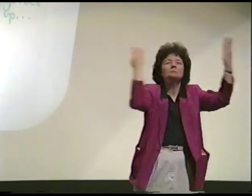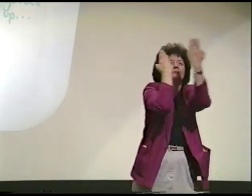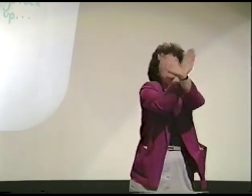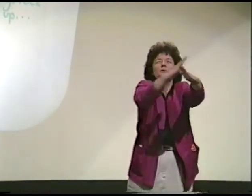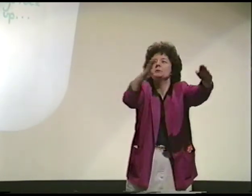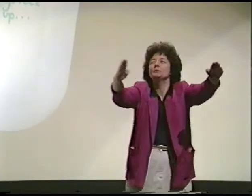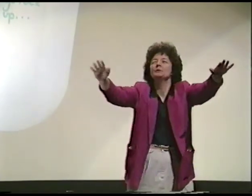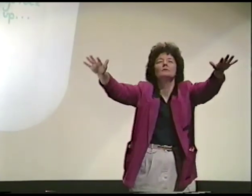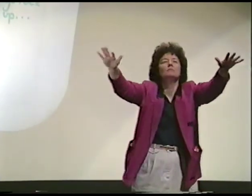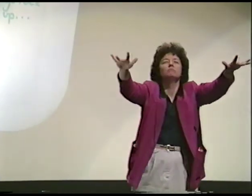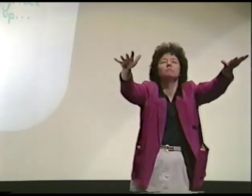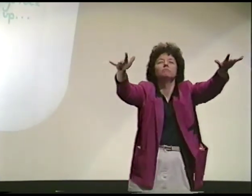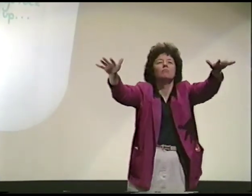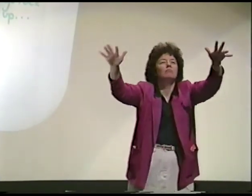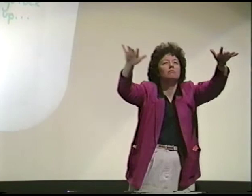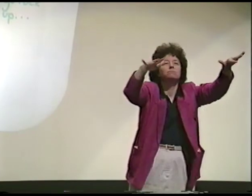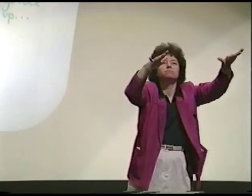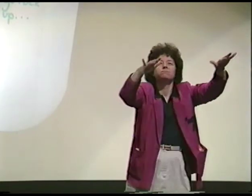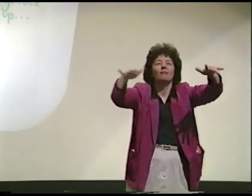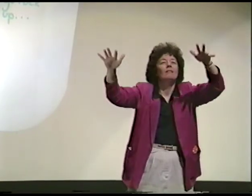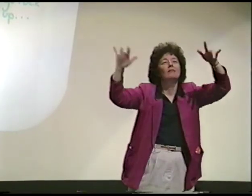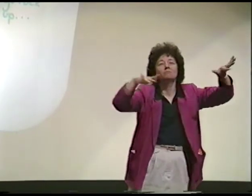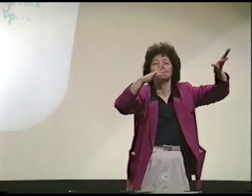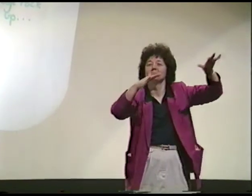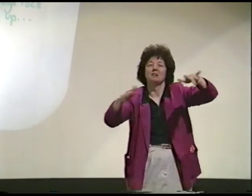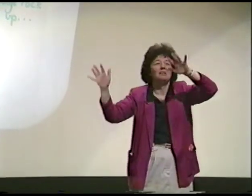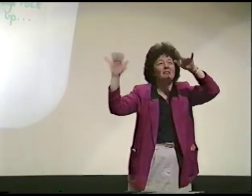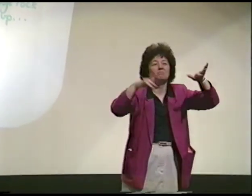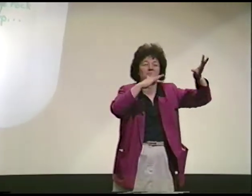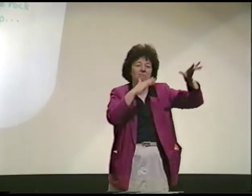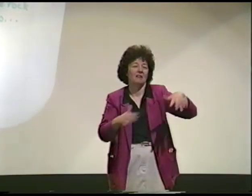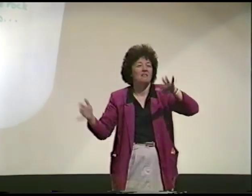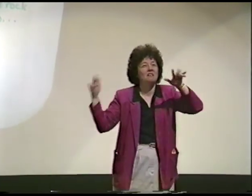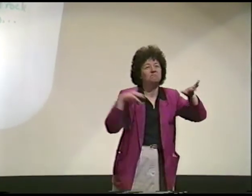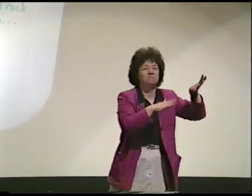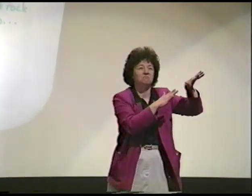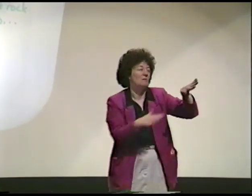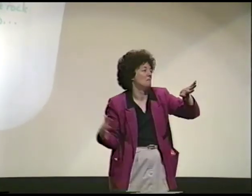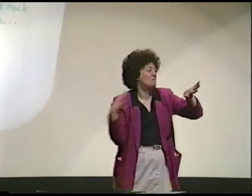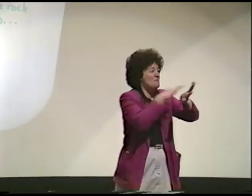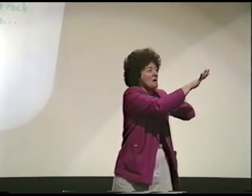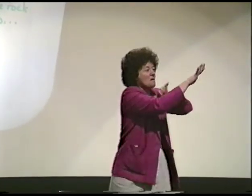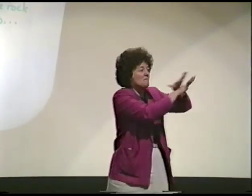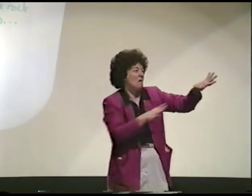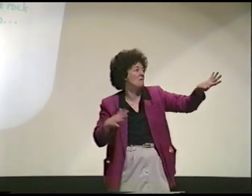Ocean, huge and blue, spreads out in space, ripples getting bigger and bigger.